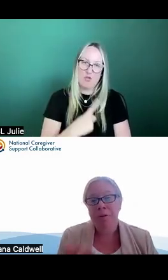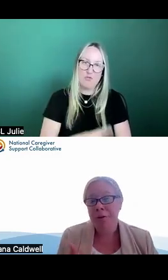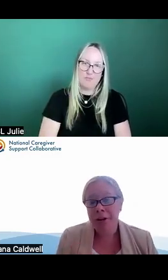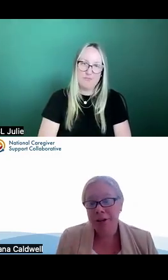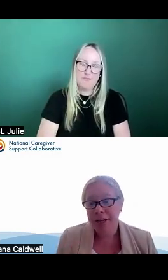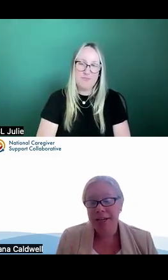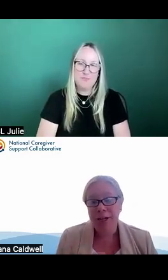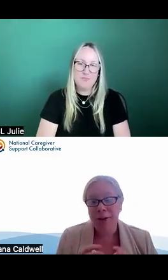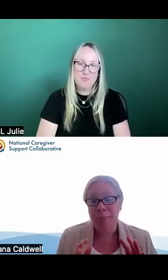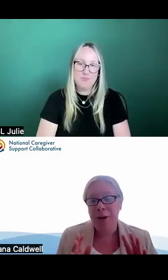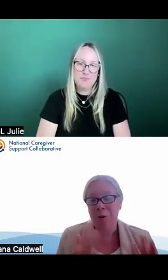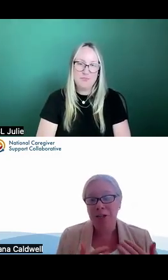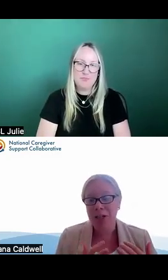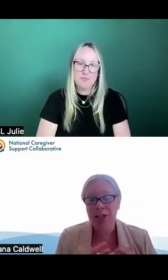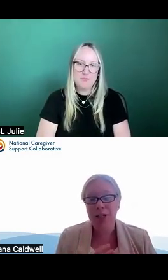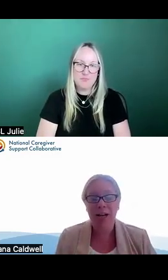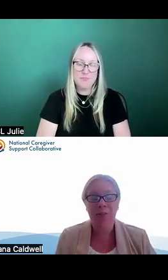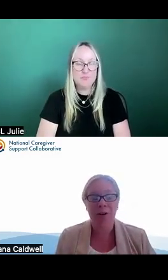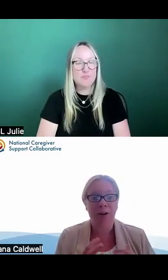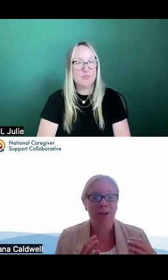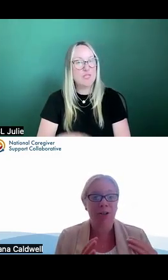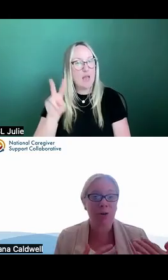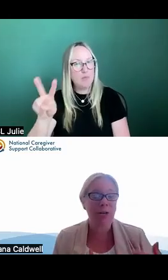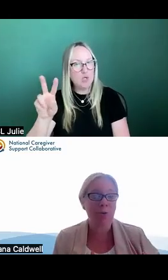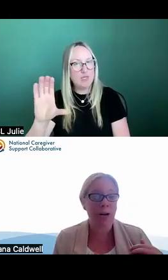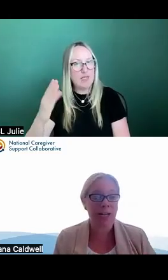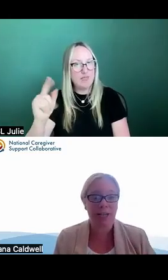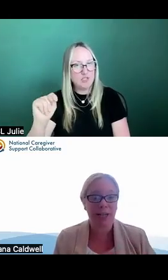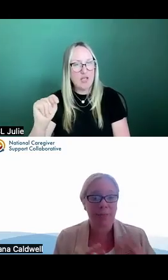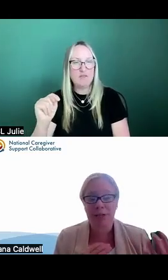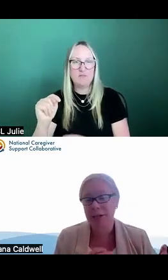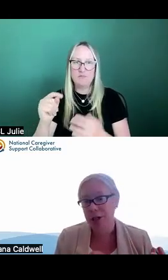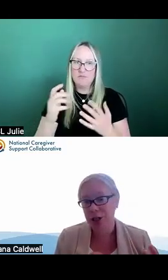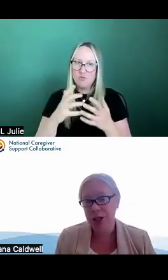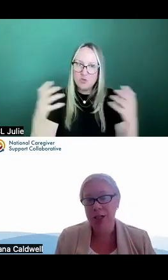The other thing I'll say is I'm watching the chat and there are so many great suggestions